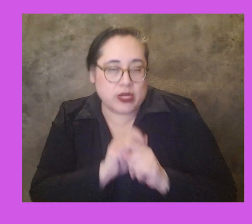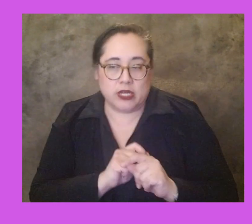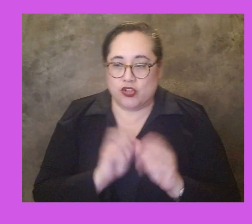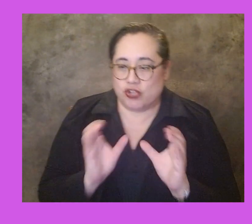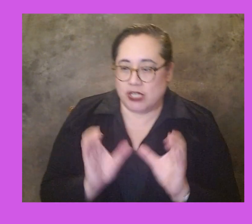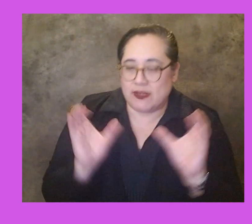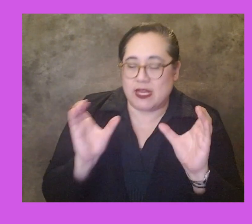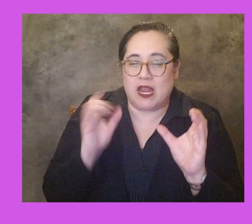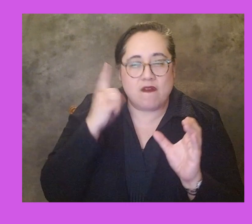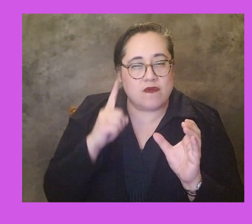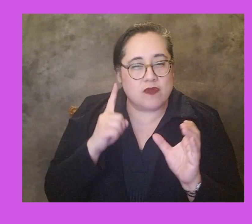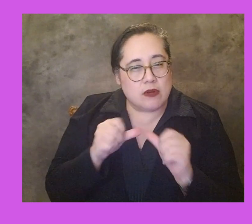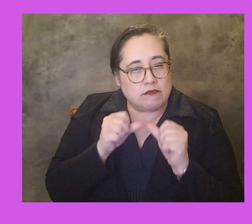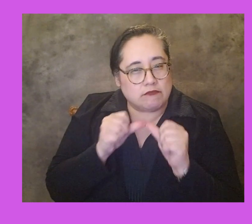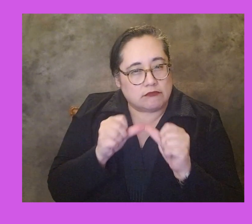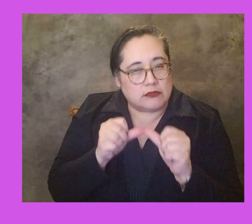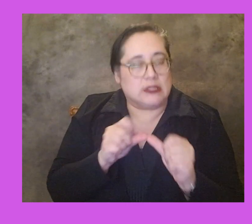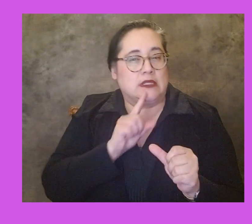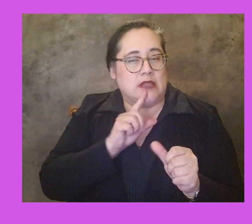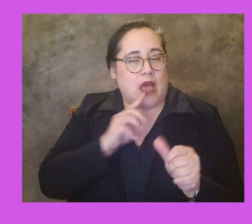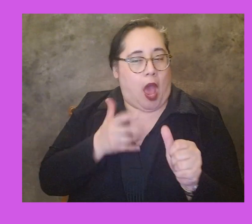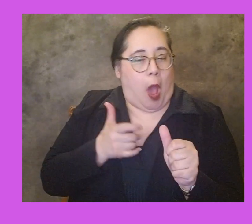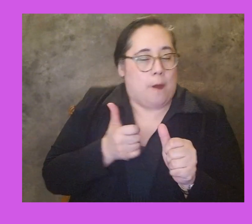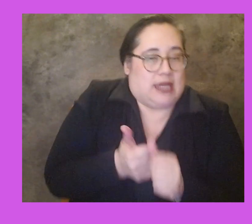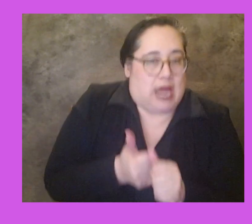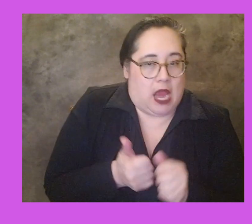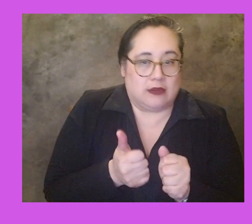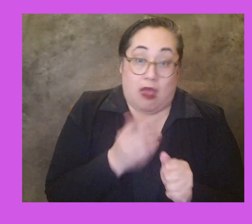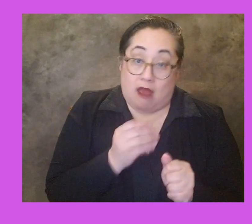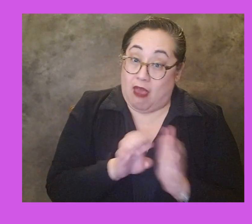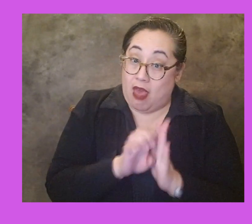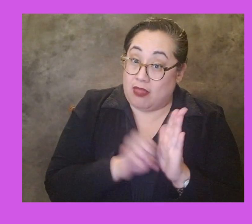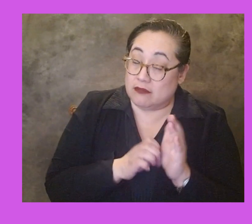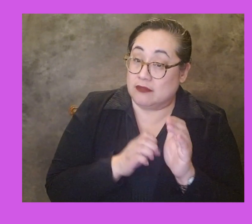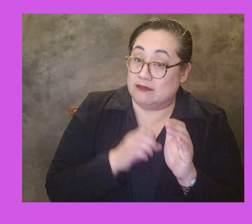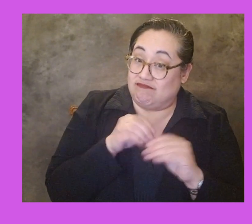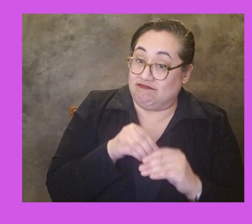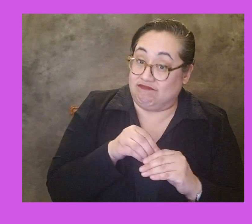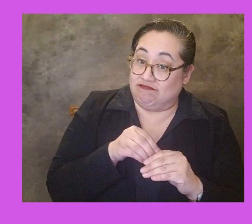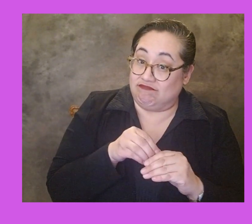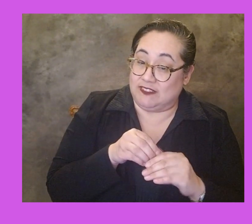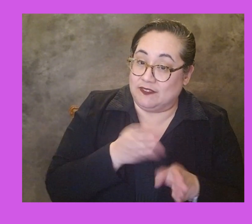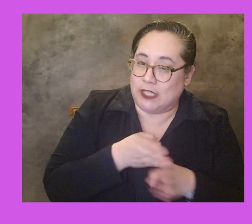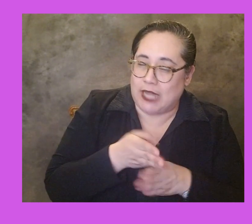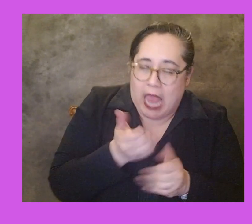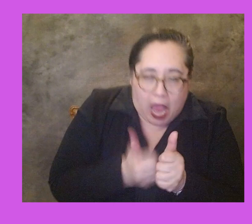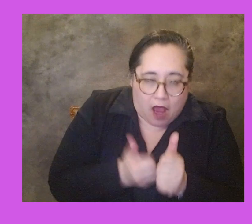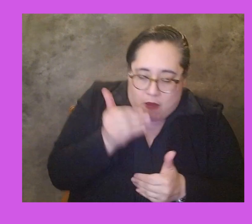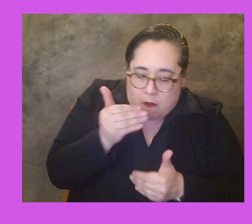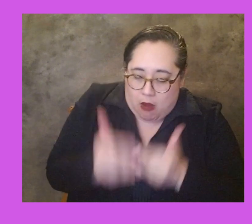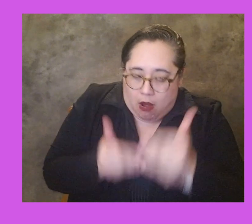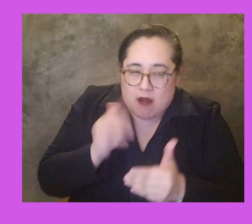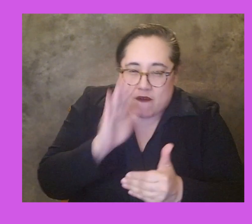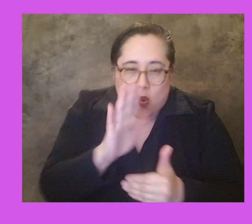There are workshops in person, online mentoring certificates for continued learning and to ...